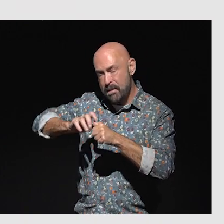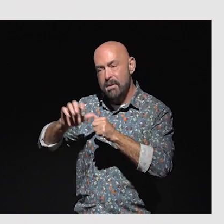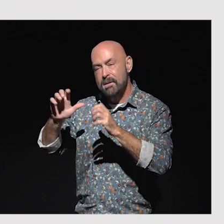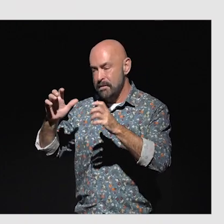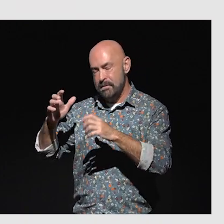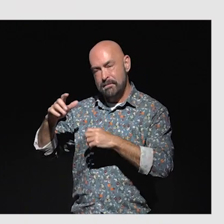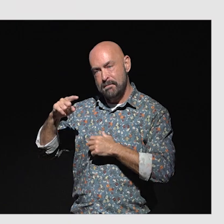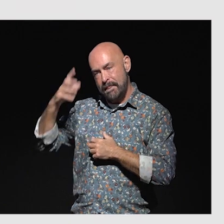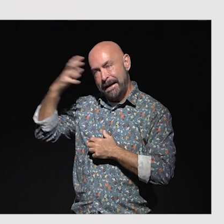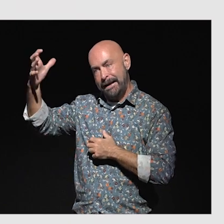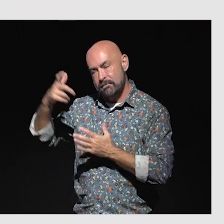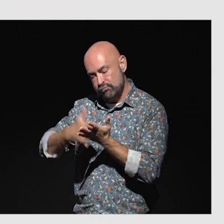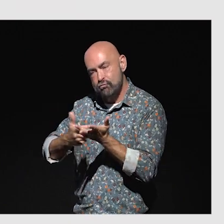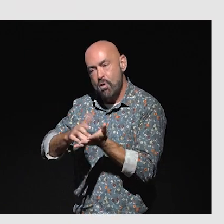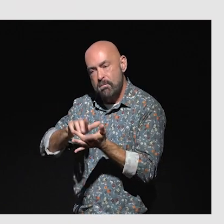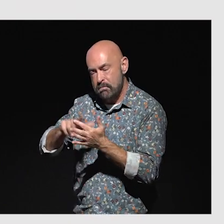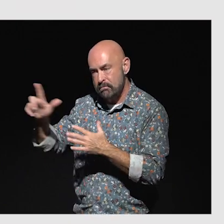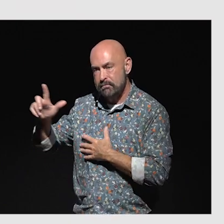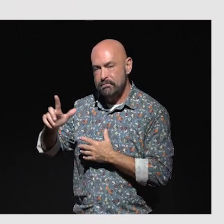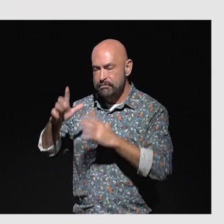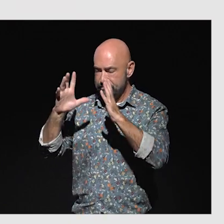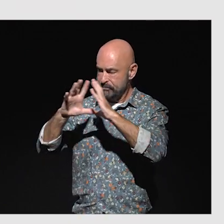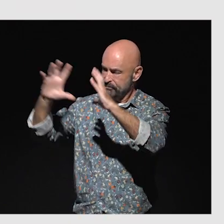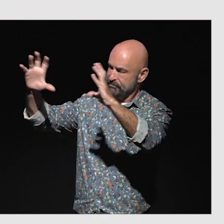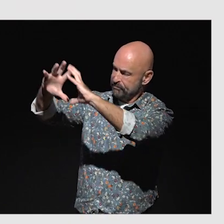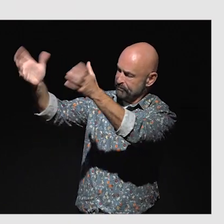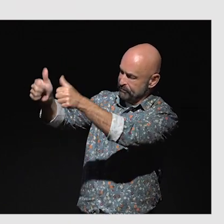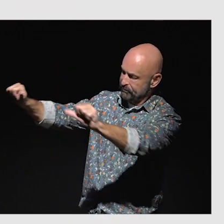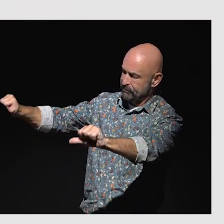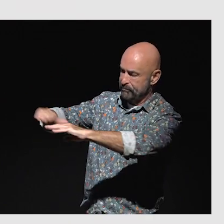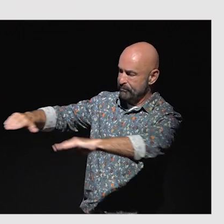pledging Norvins' loyalty to Napoleon.